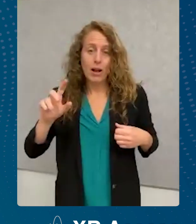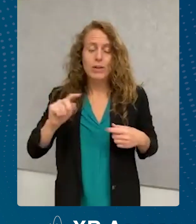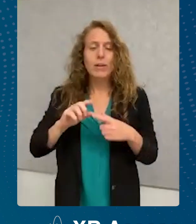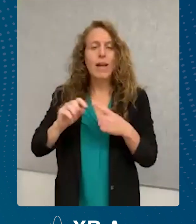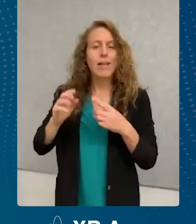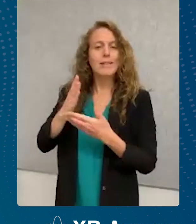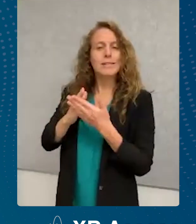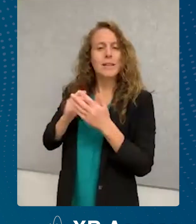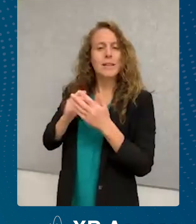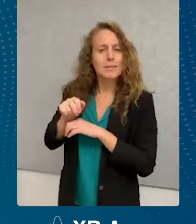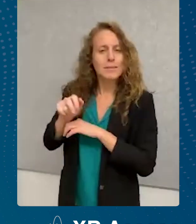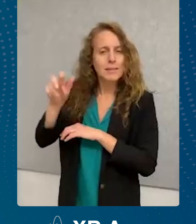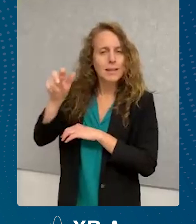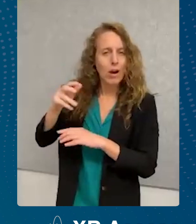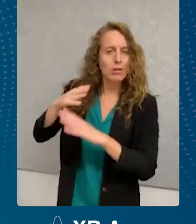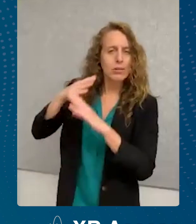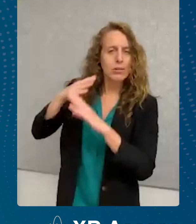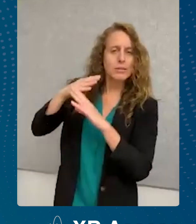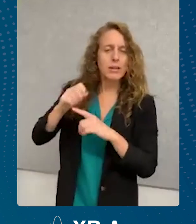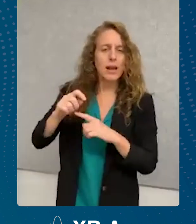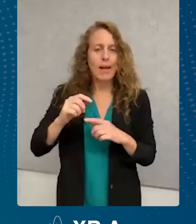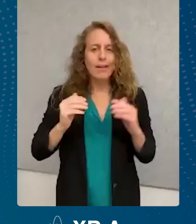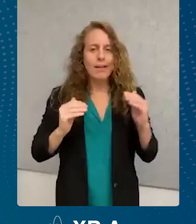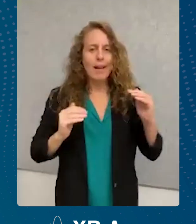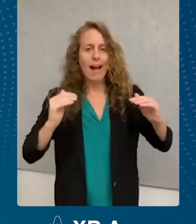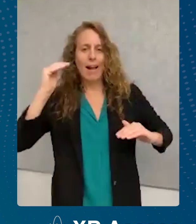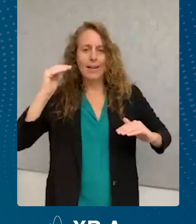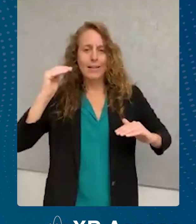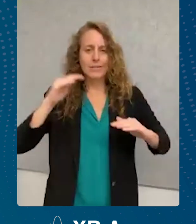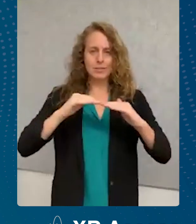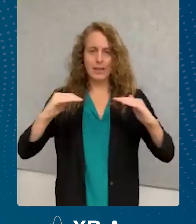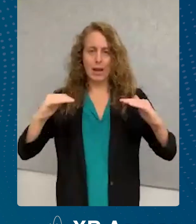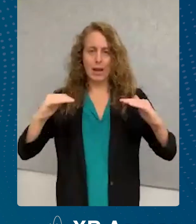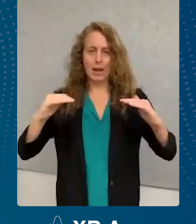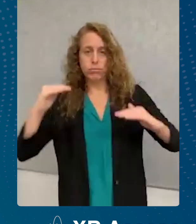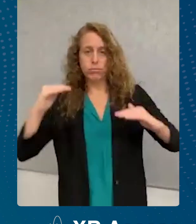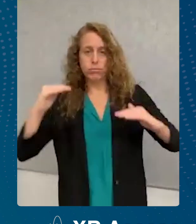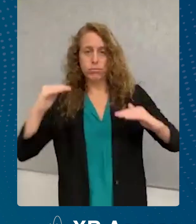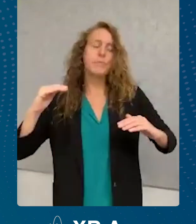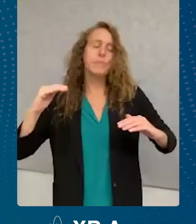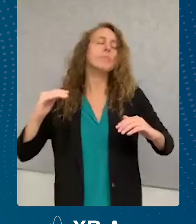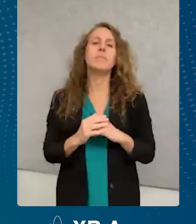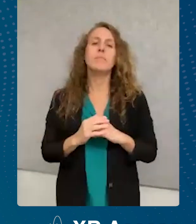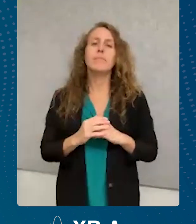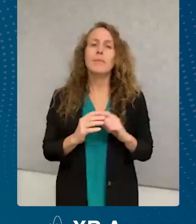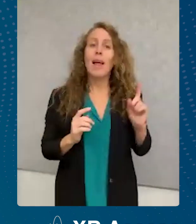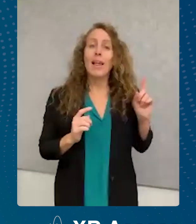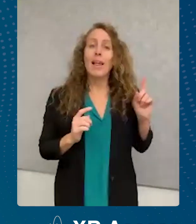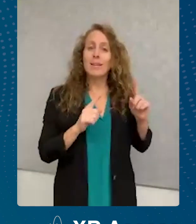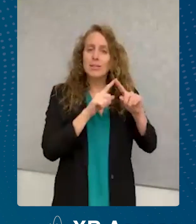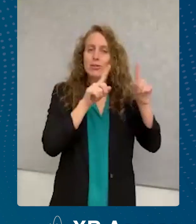And then in this screen, we see the actual severity assessment